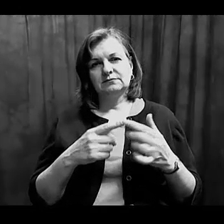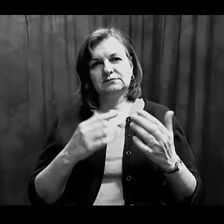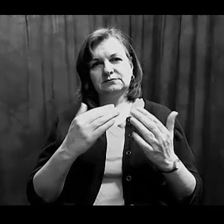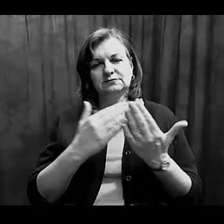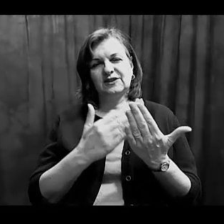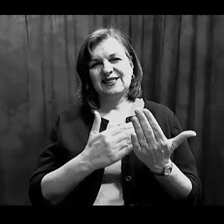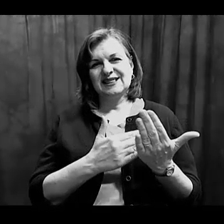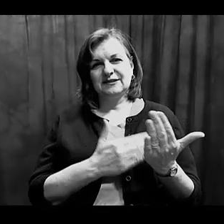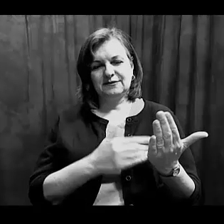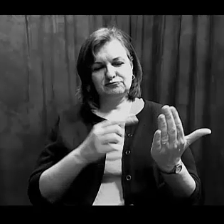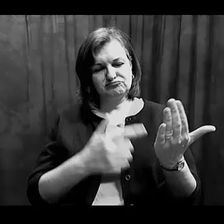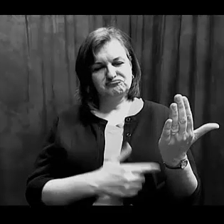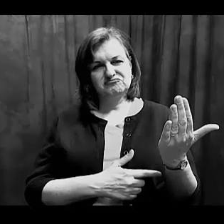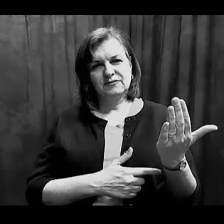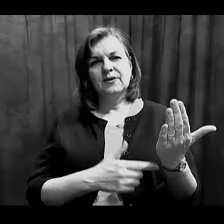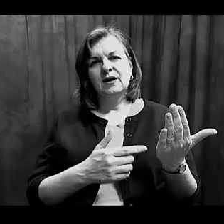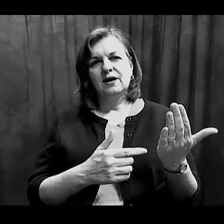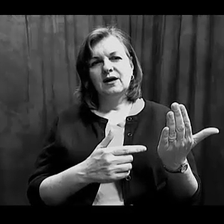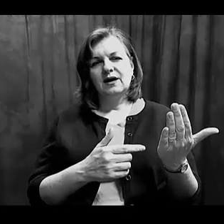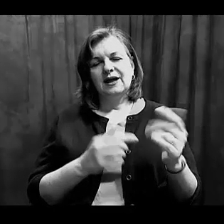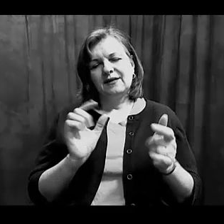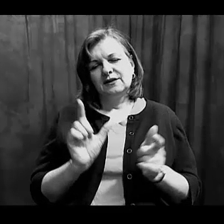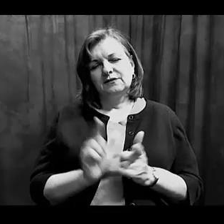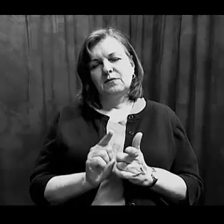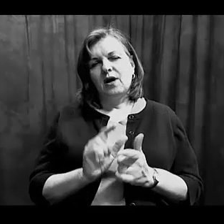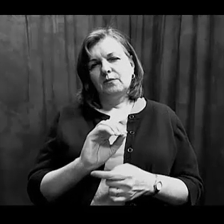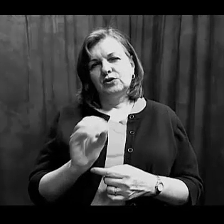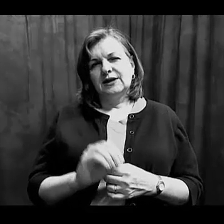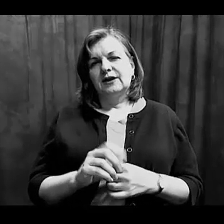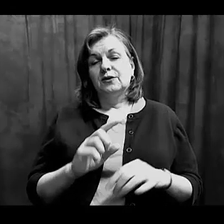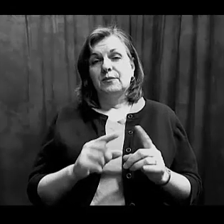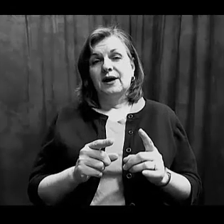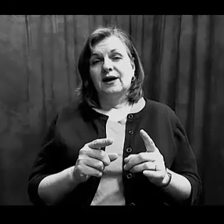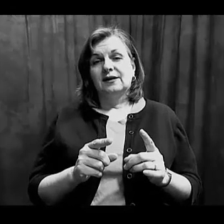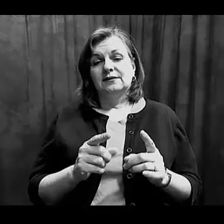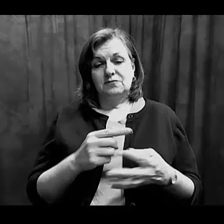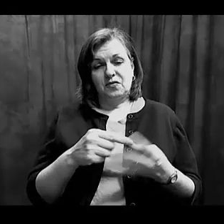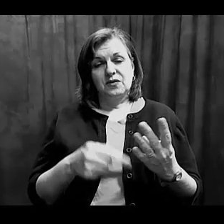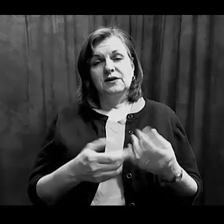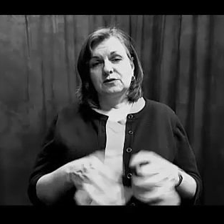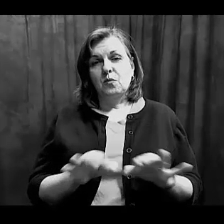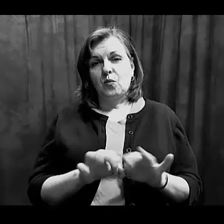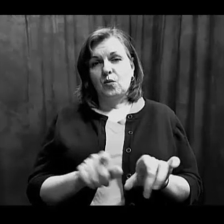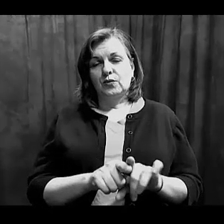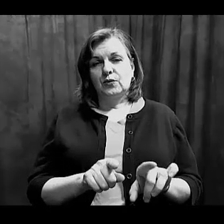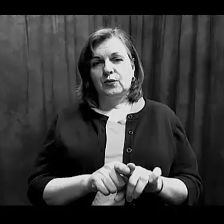and then the remainder of this list make up a small percentage but these are all really important anyway and the trace elements